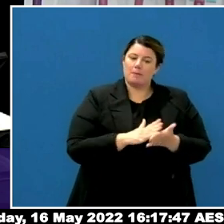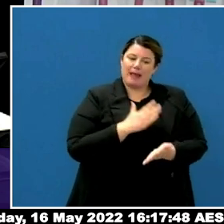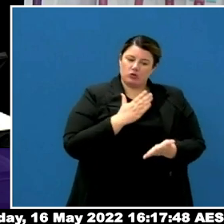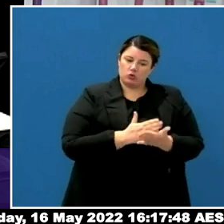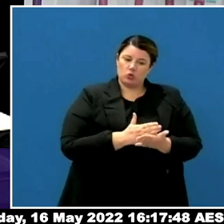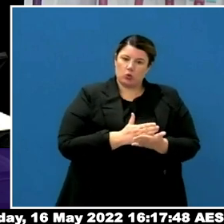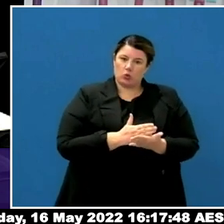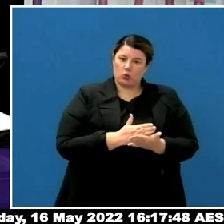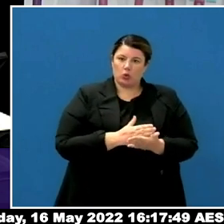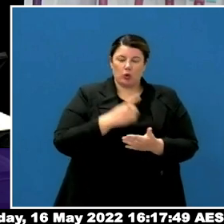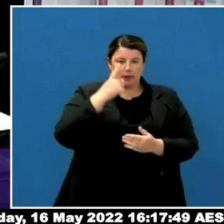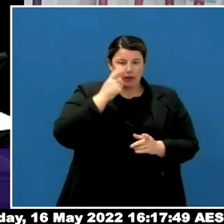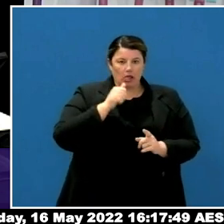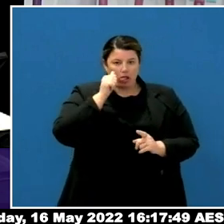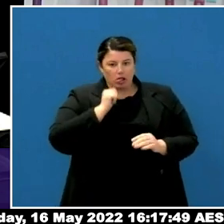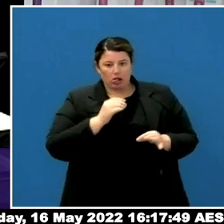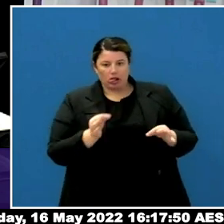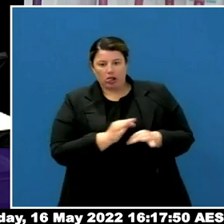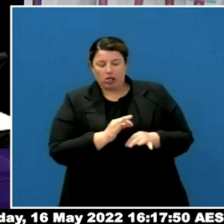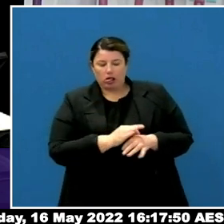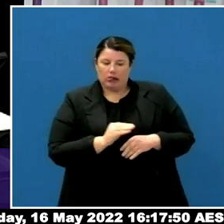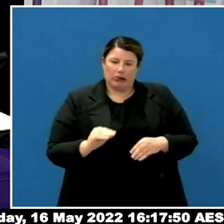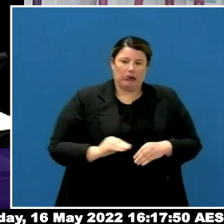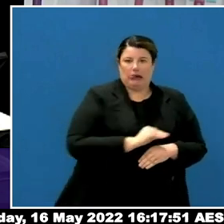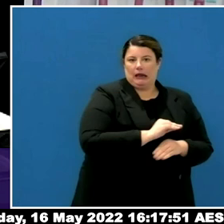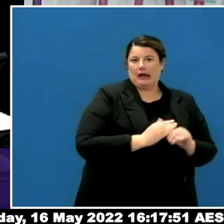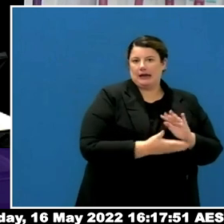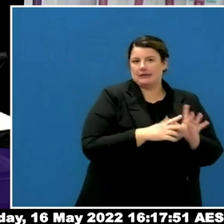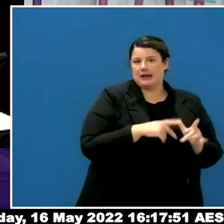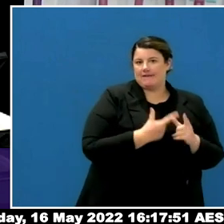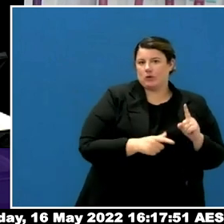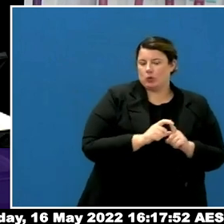jobs for the boys. Good. Thank you. I understand.